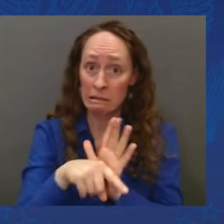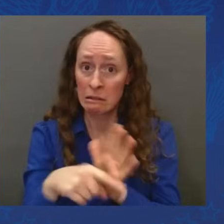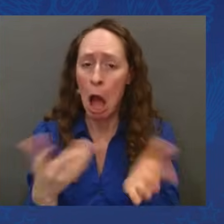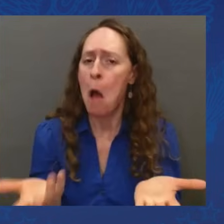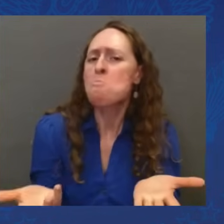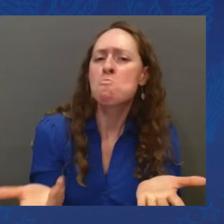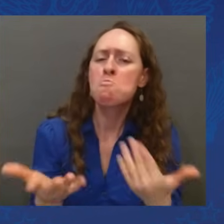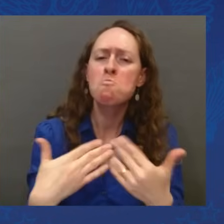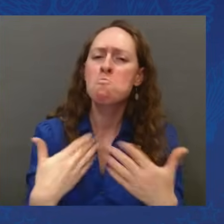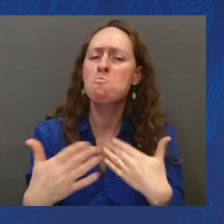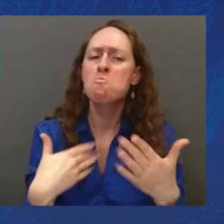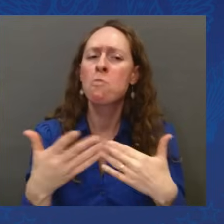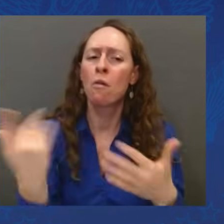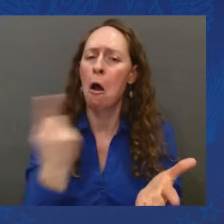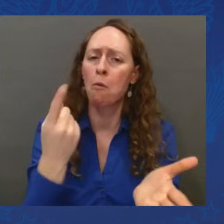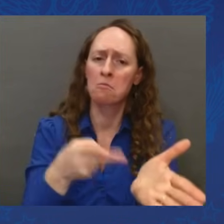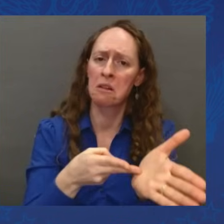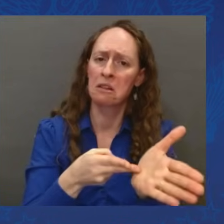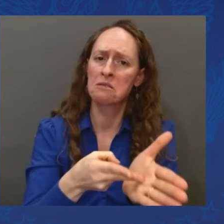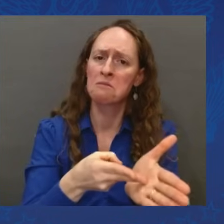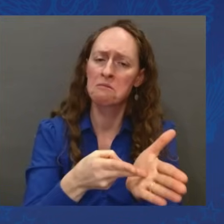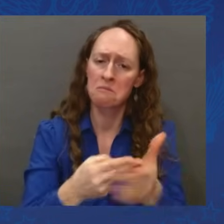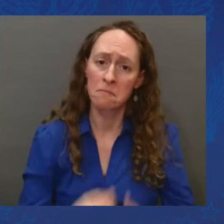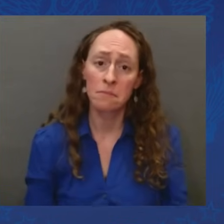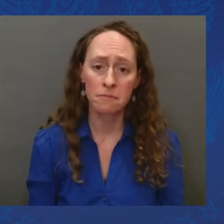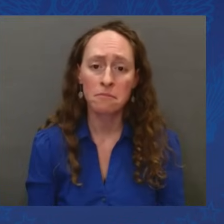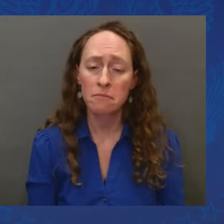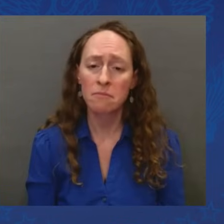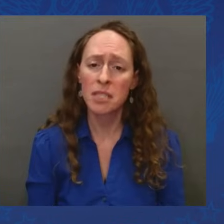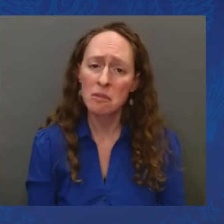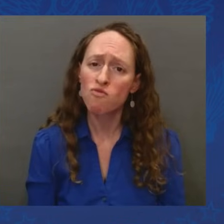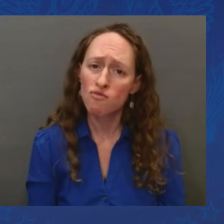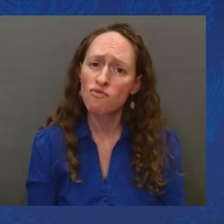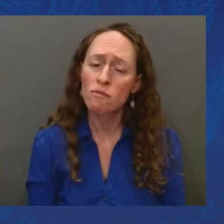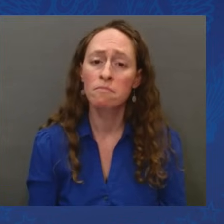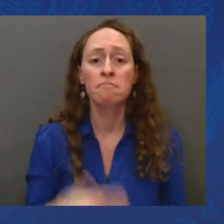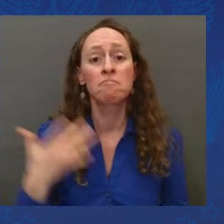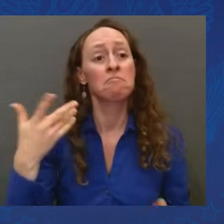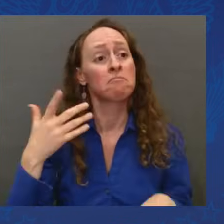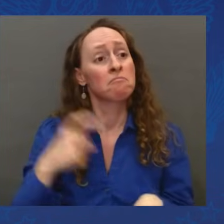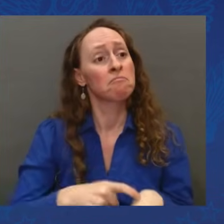I find most assuring is he raised and I fully agreed that if either one of us